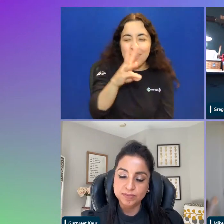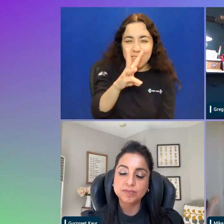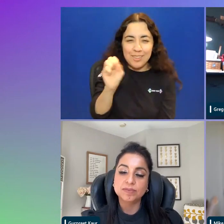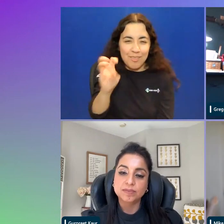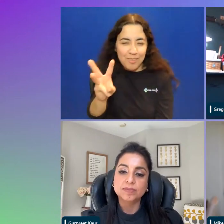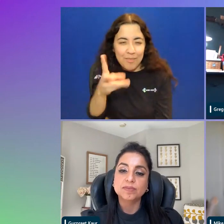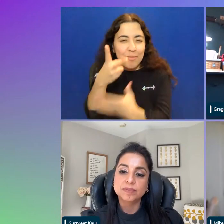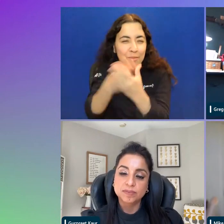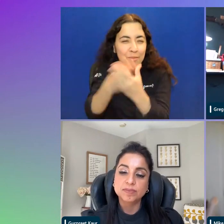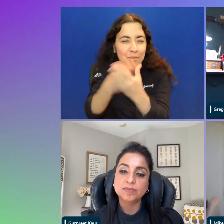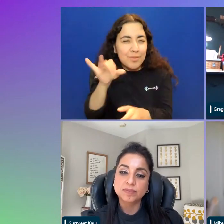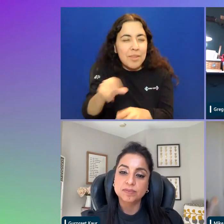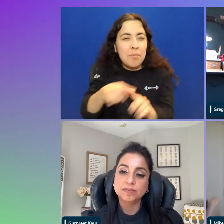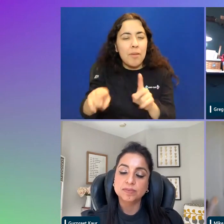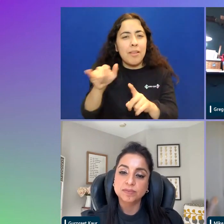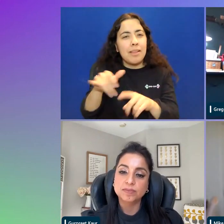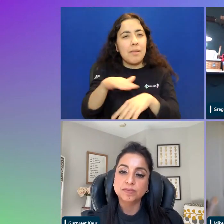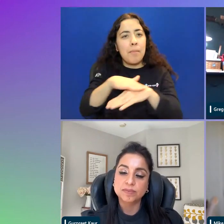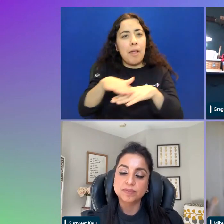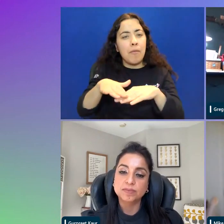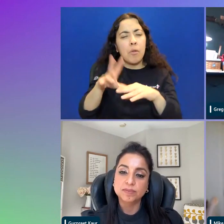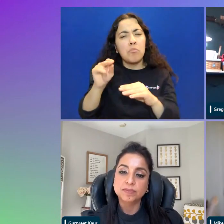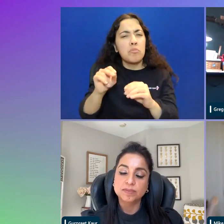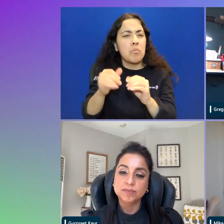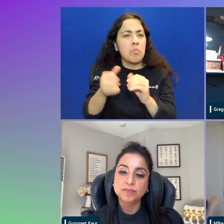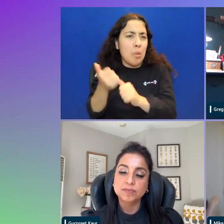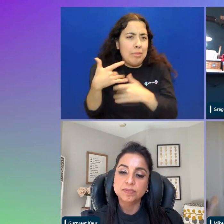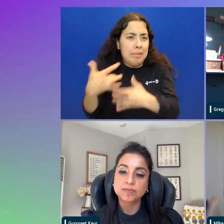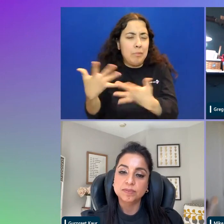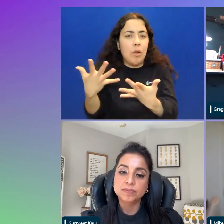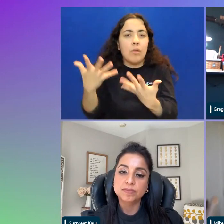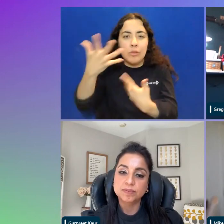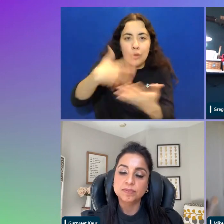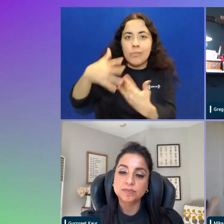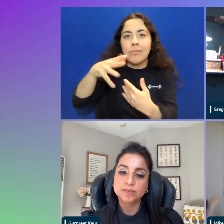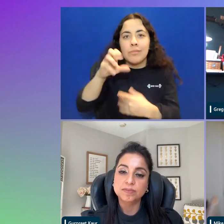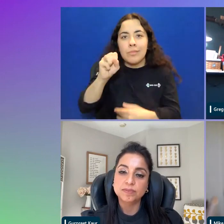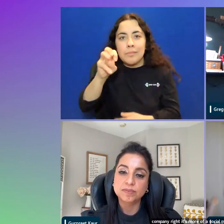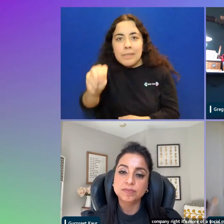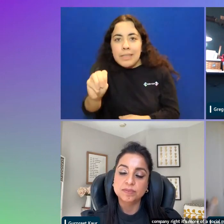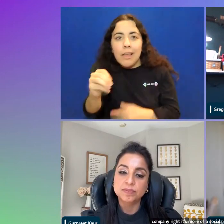platform company. Right. It's more of a social media company. So everything's about community and building community and being